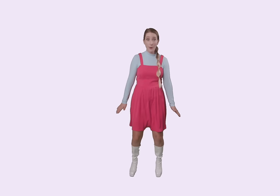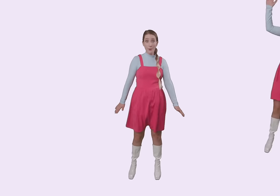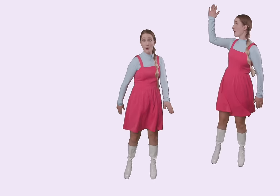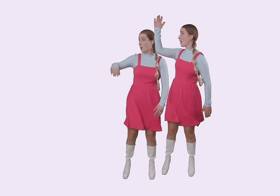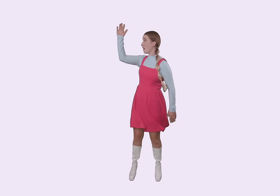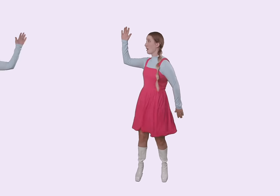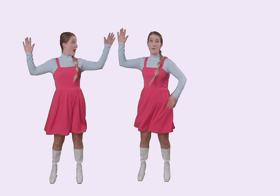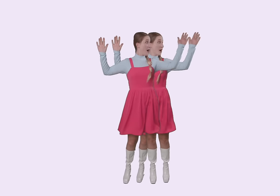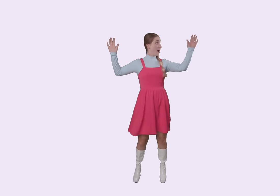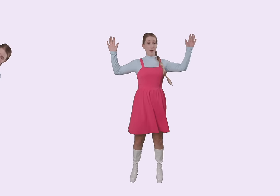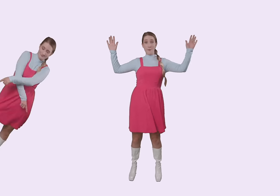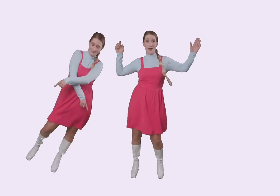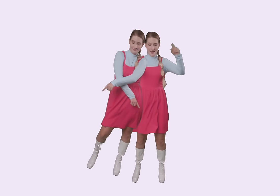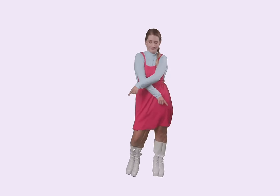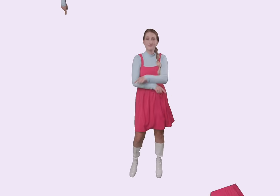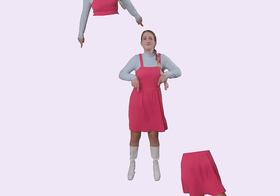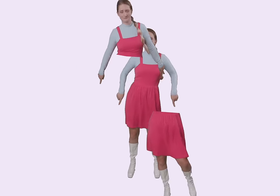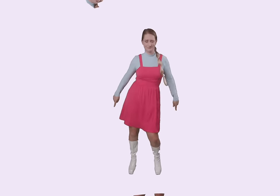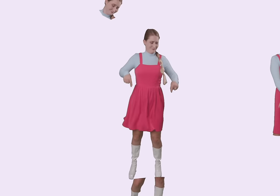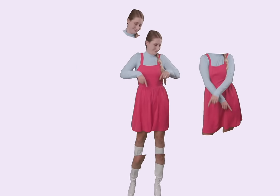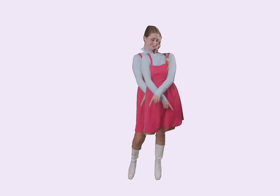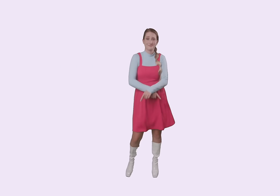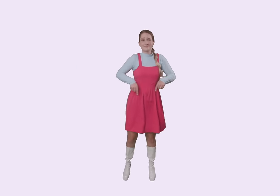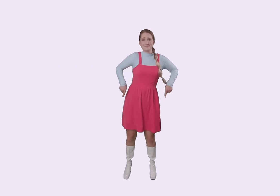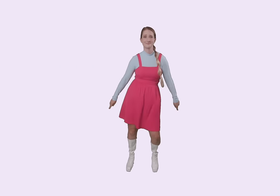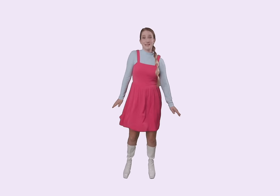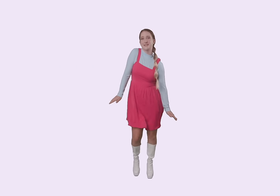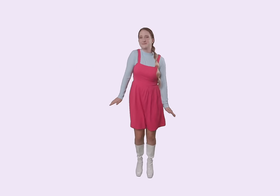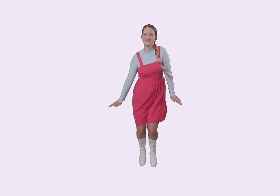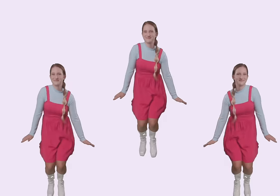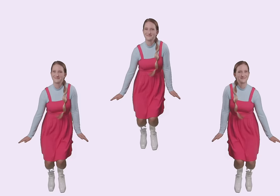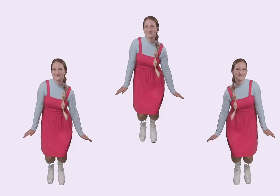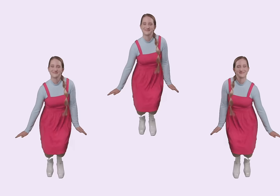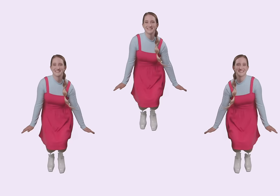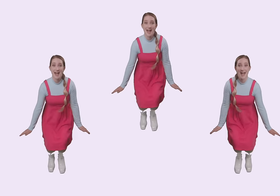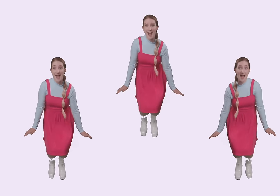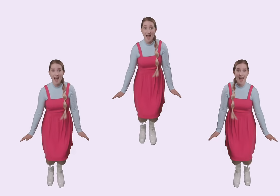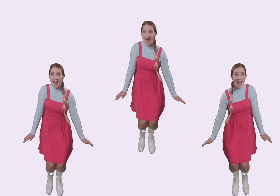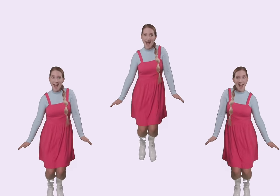Go, Ms. Sarah. Go, go, Ms. Sarah. Go, go, Ms. Sarah.